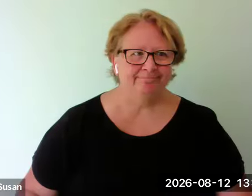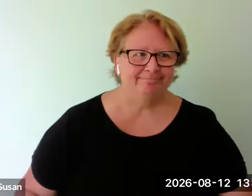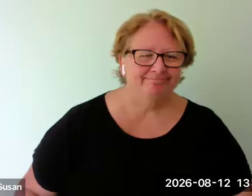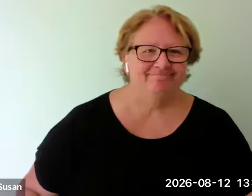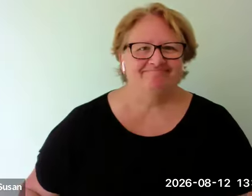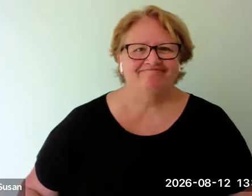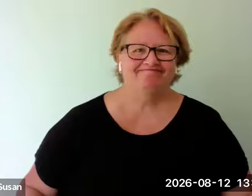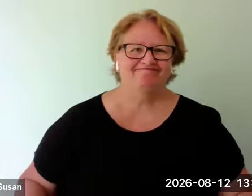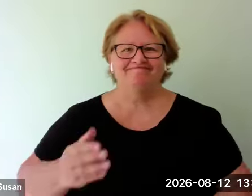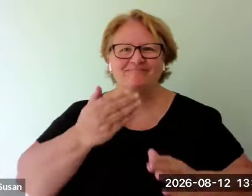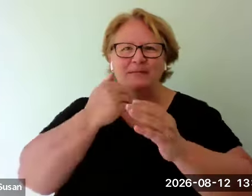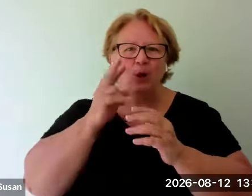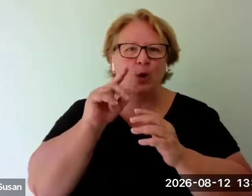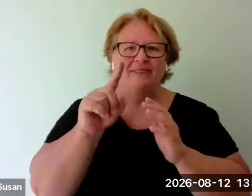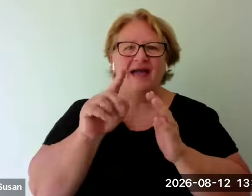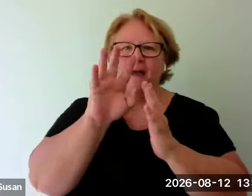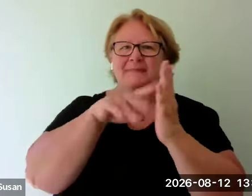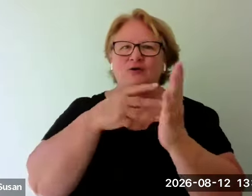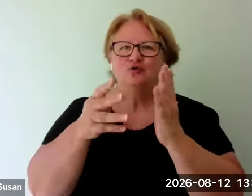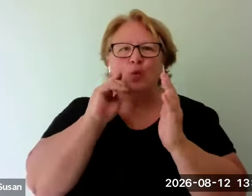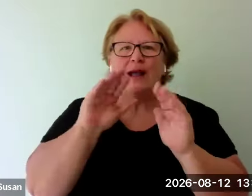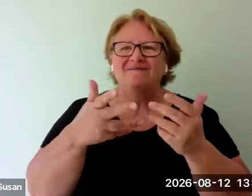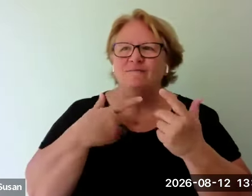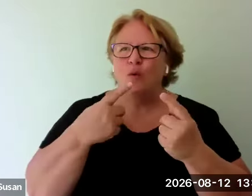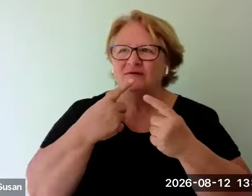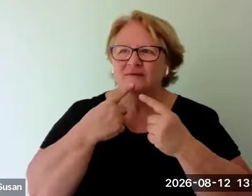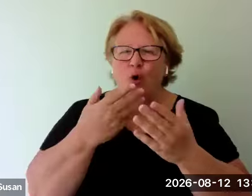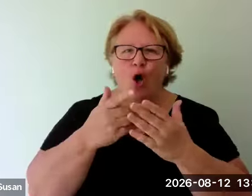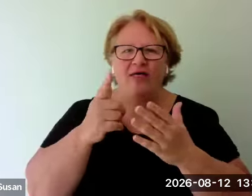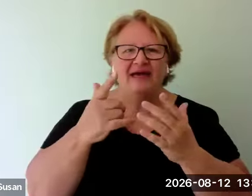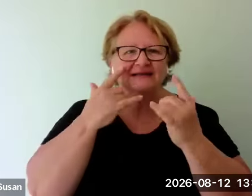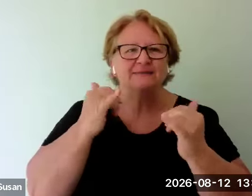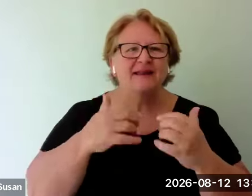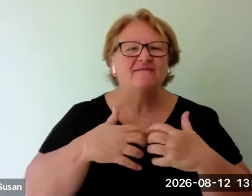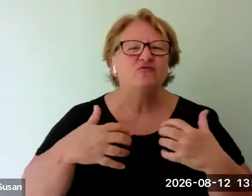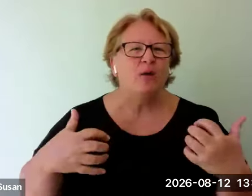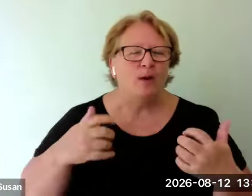fellowship.